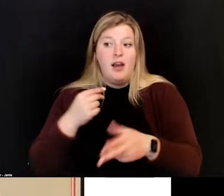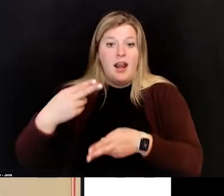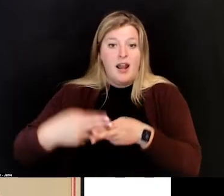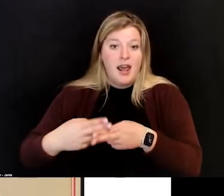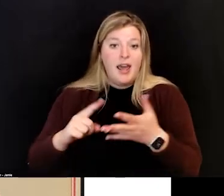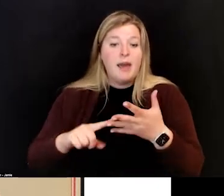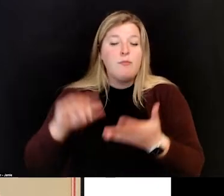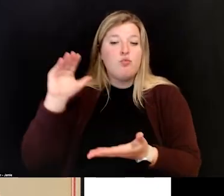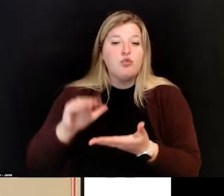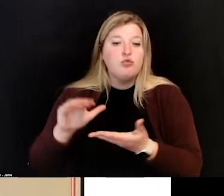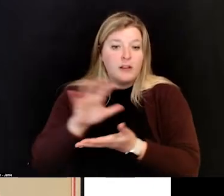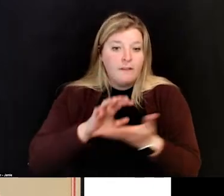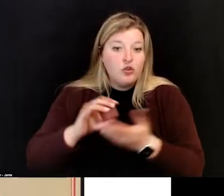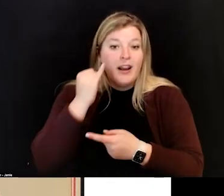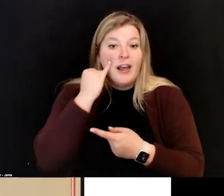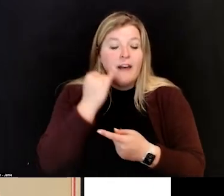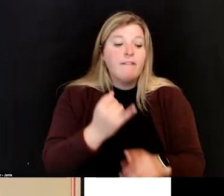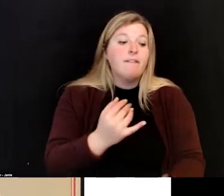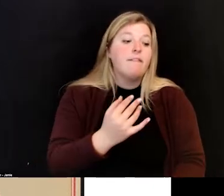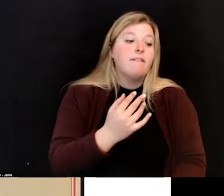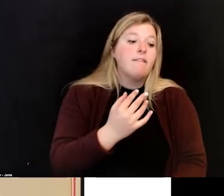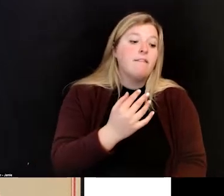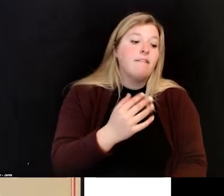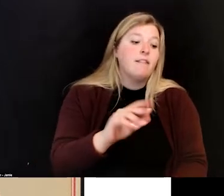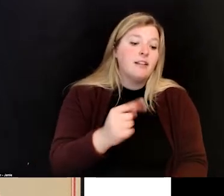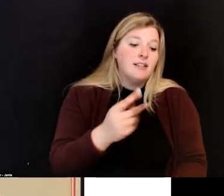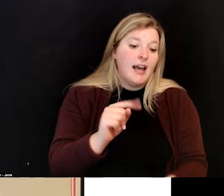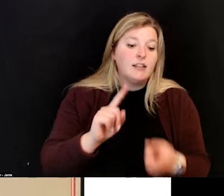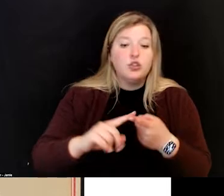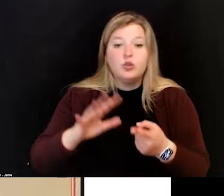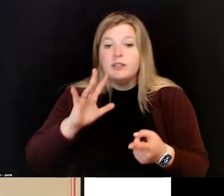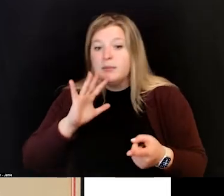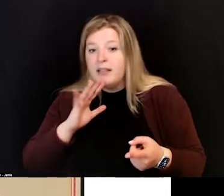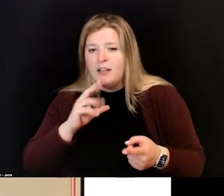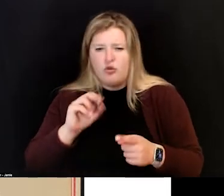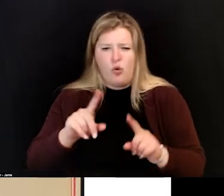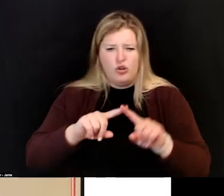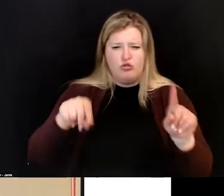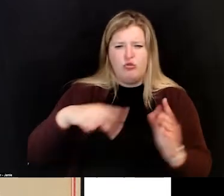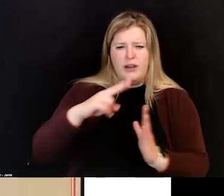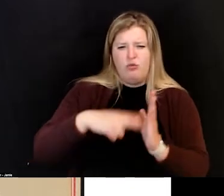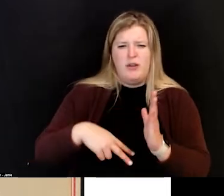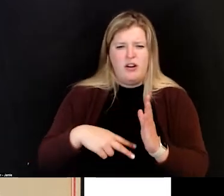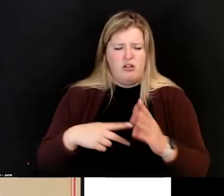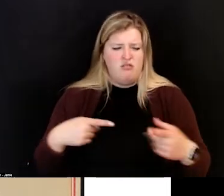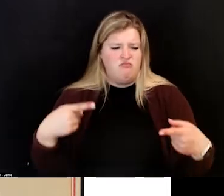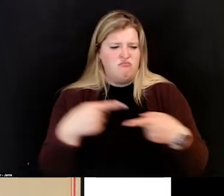when the text-to-speech or the screen reader is providing different information than the visual information.